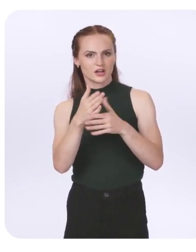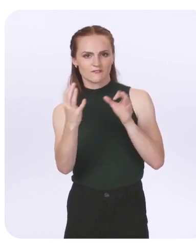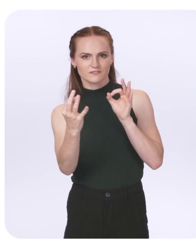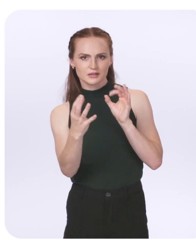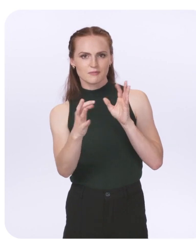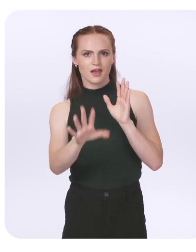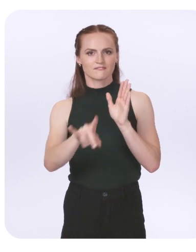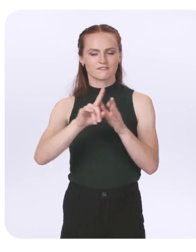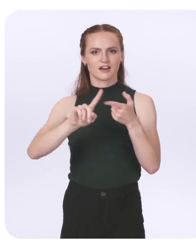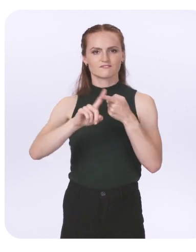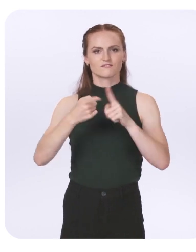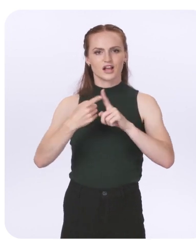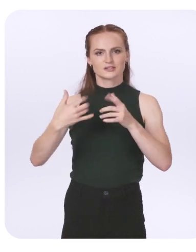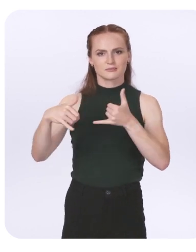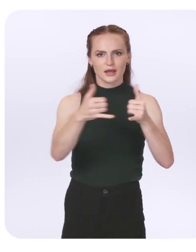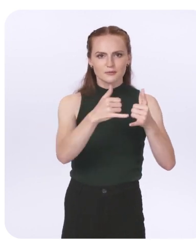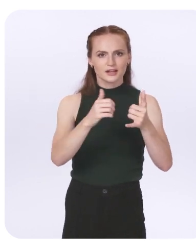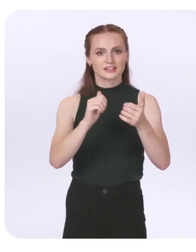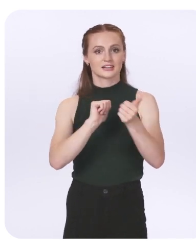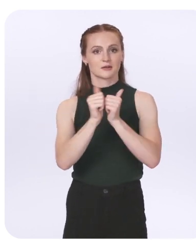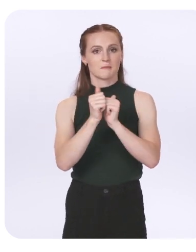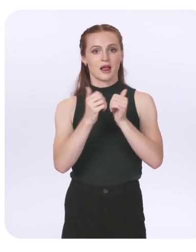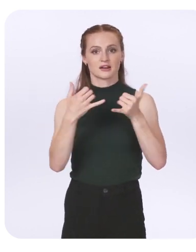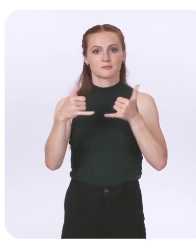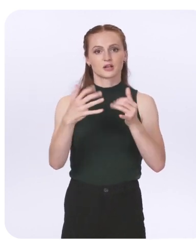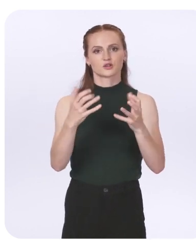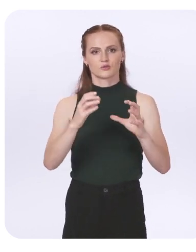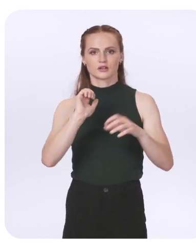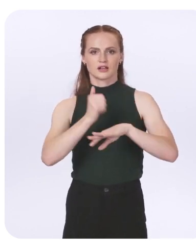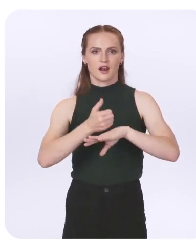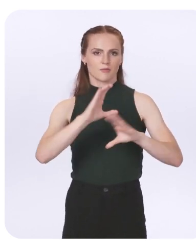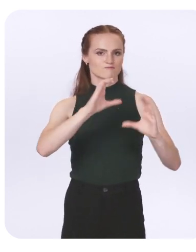They need a place to organize into clans or leagues for eSports.